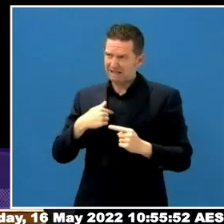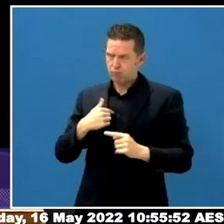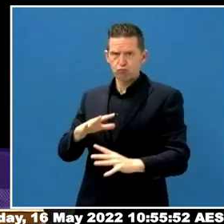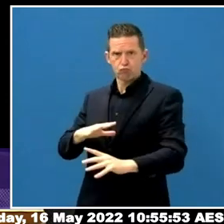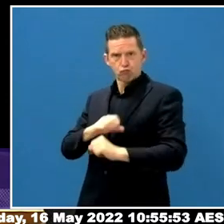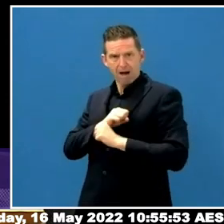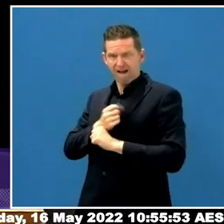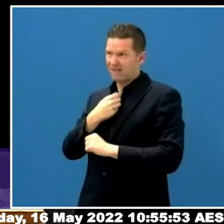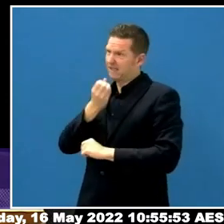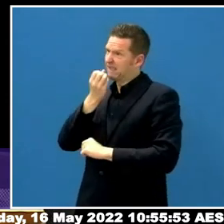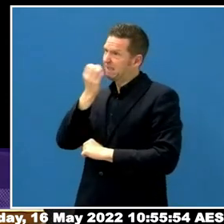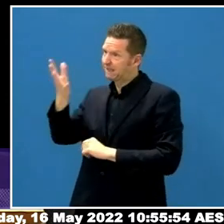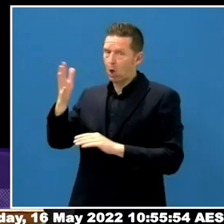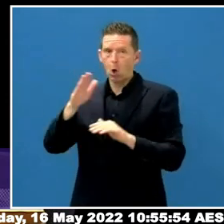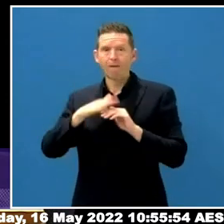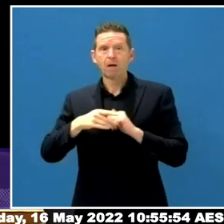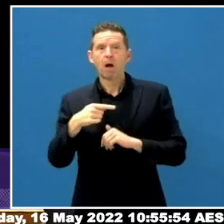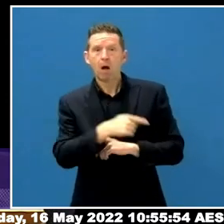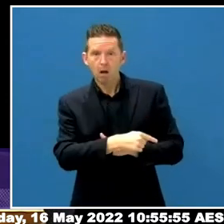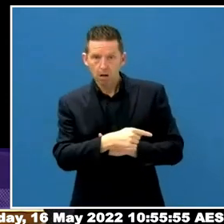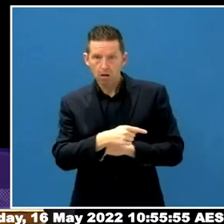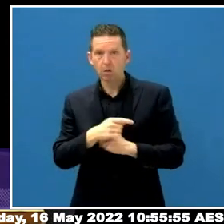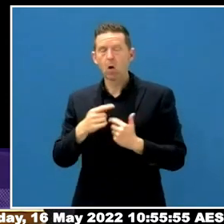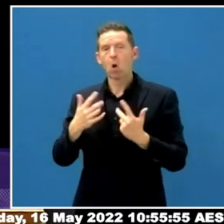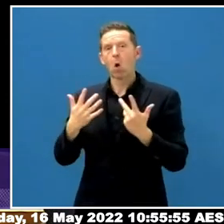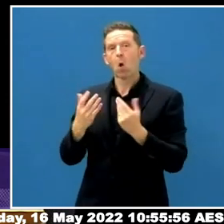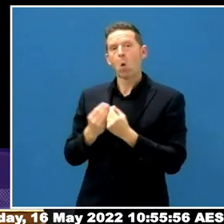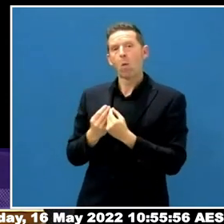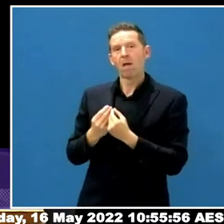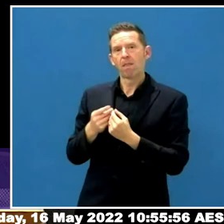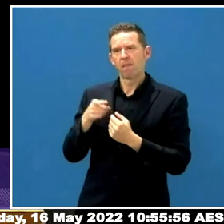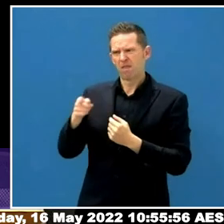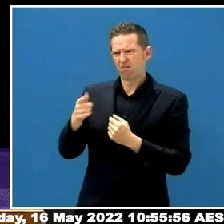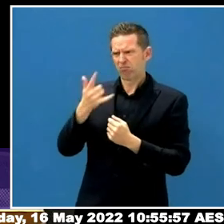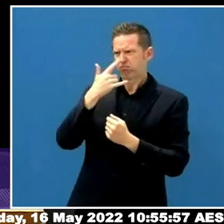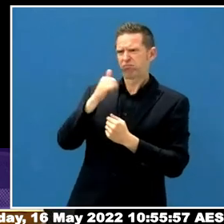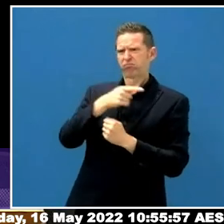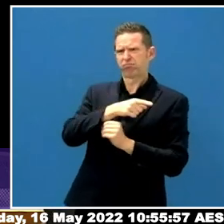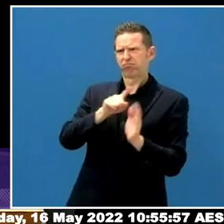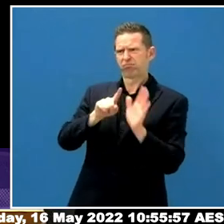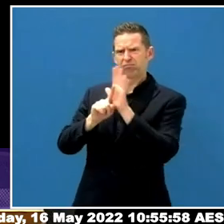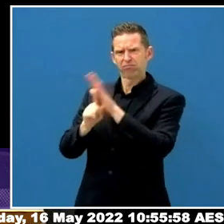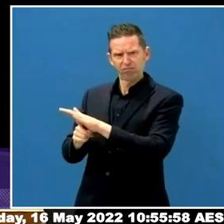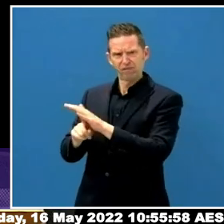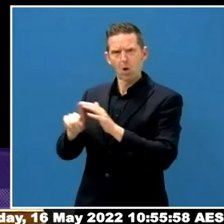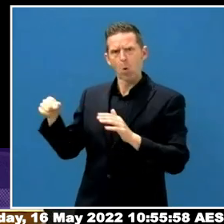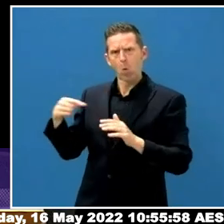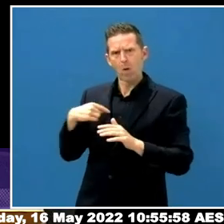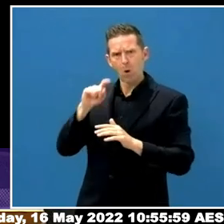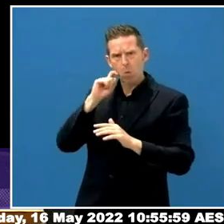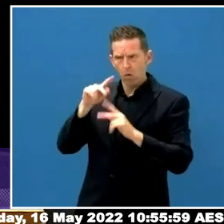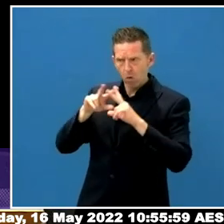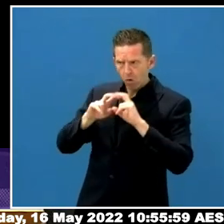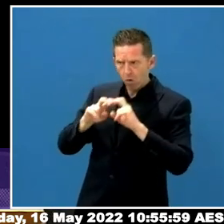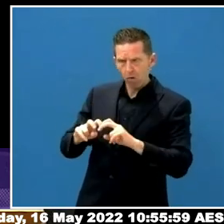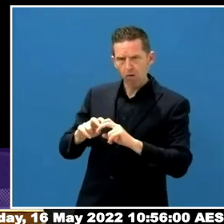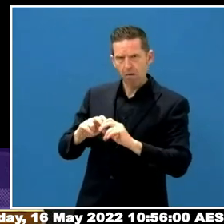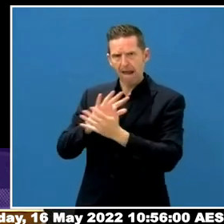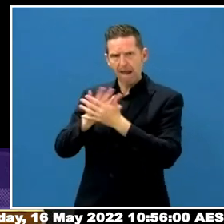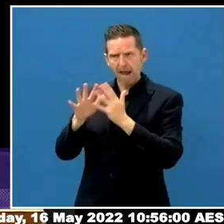disability, it is open to the Royal Commission to examine the manner in which those concerns were responded to and acted upon.